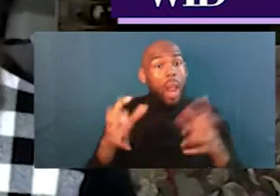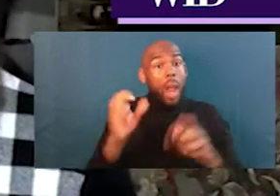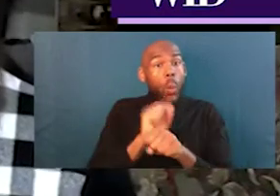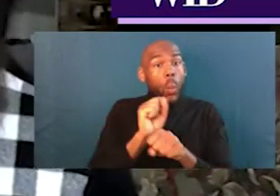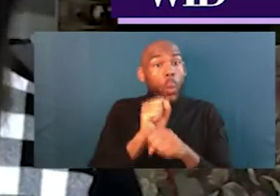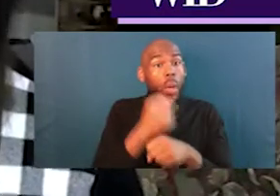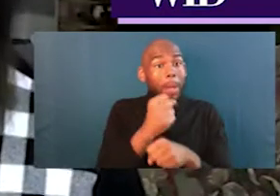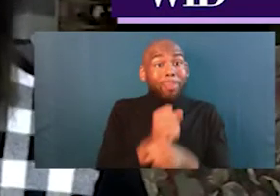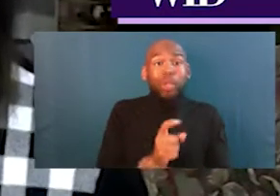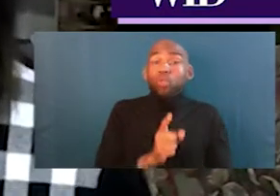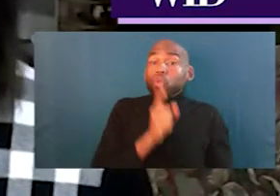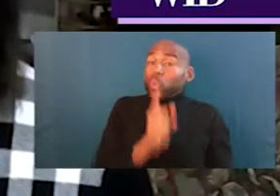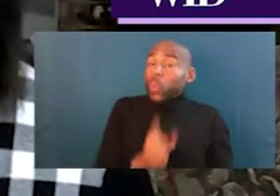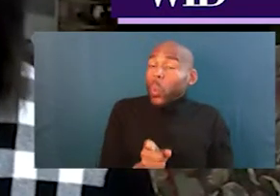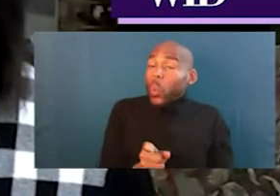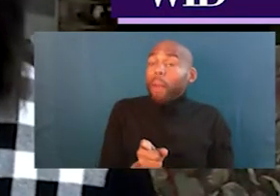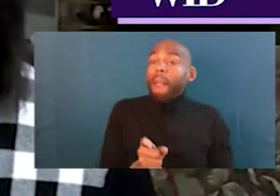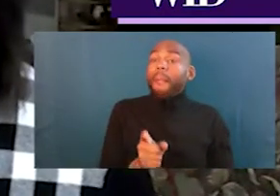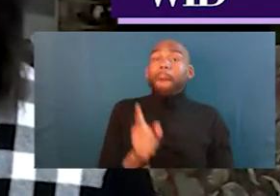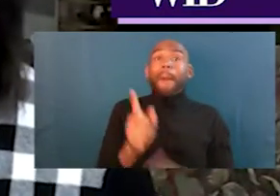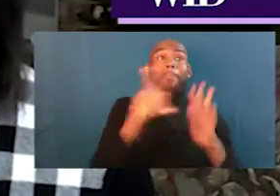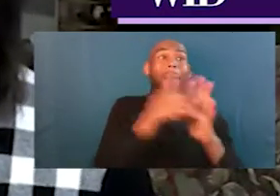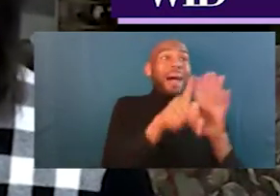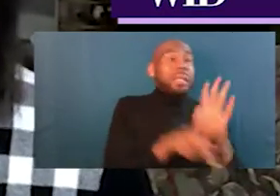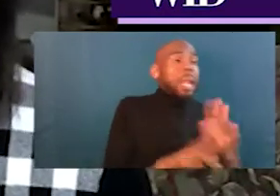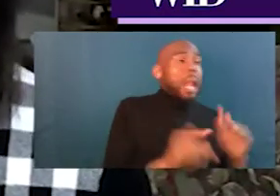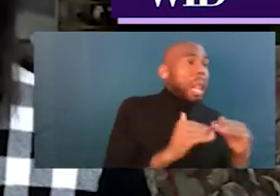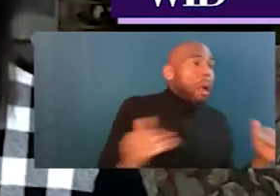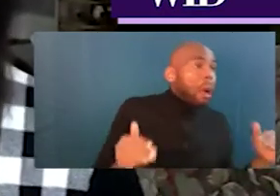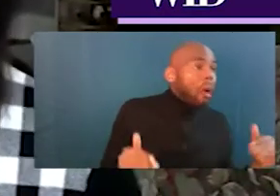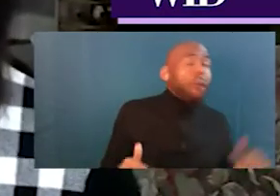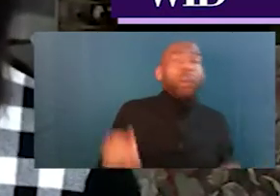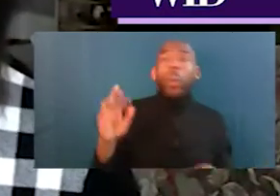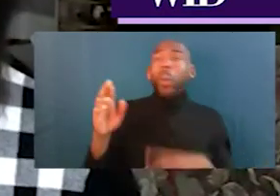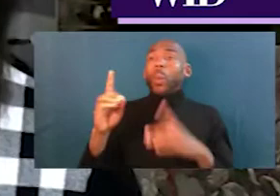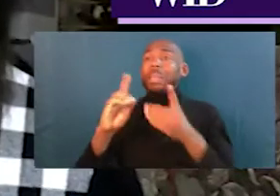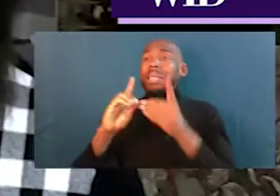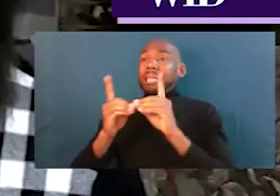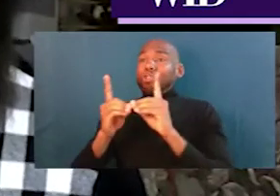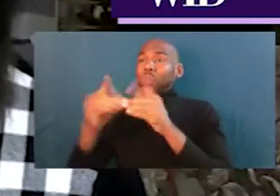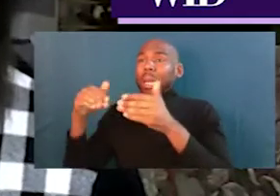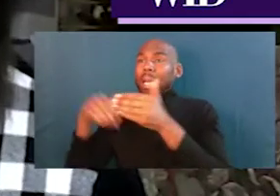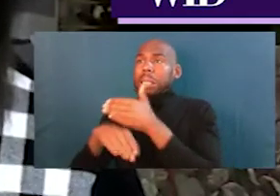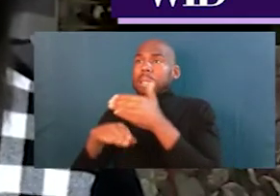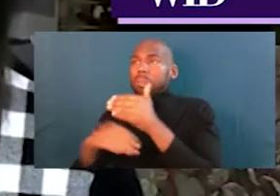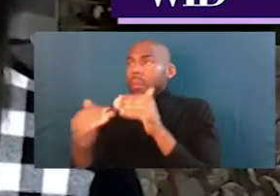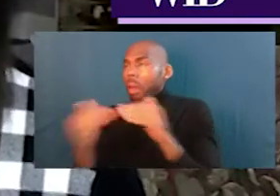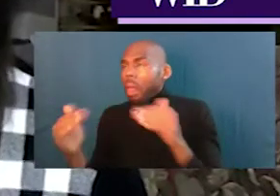work in making sure that whether it's at the policy level or at the digital accessibility